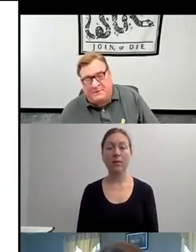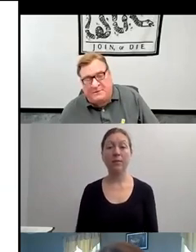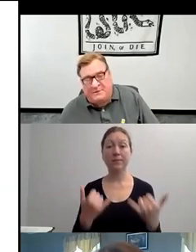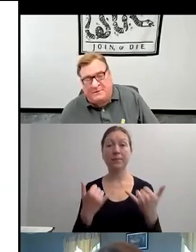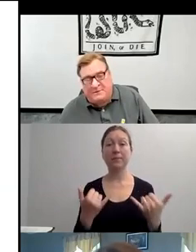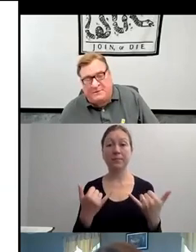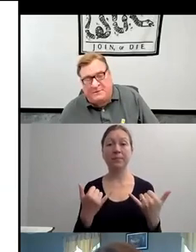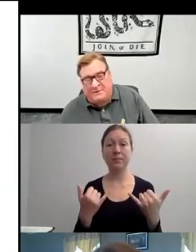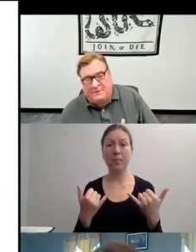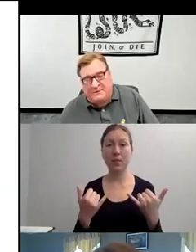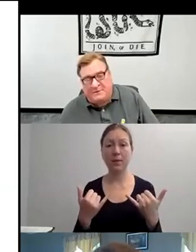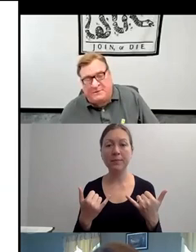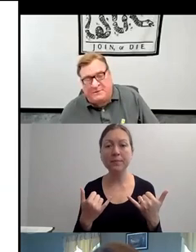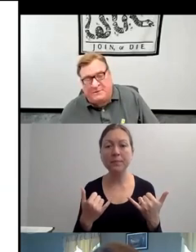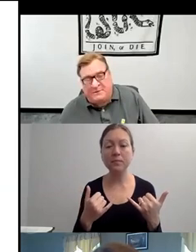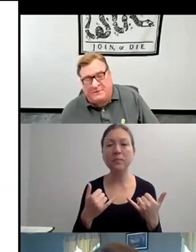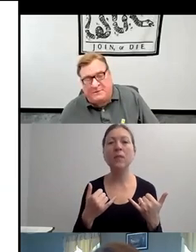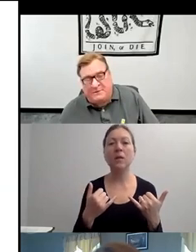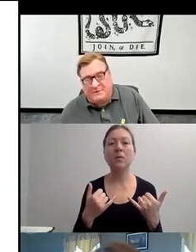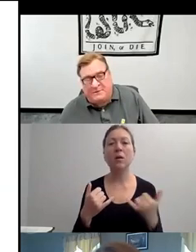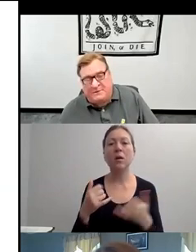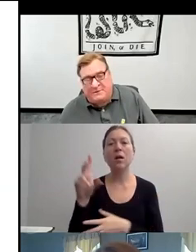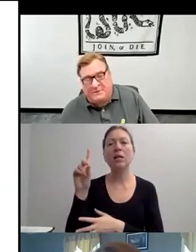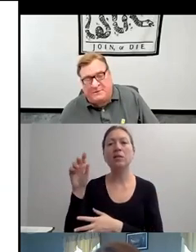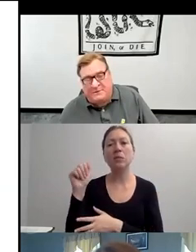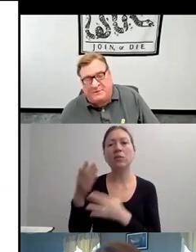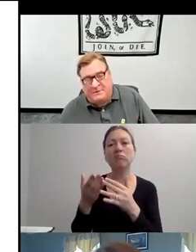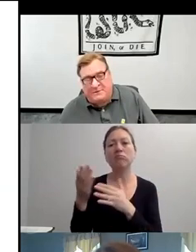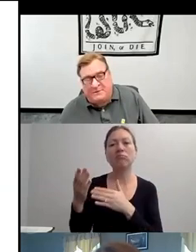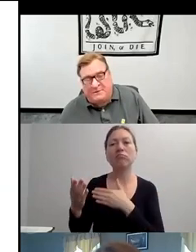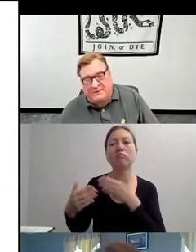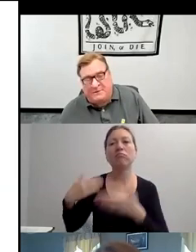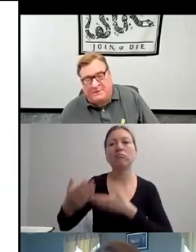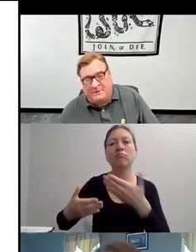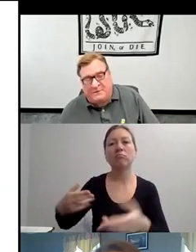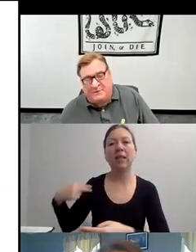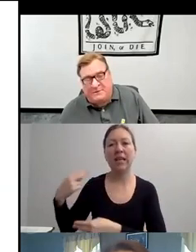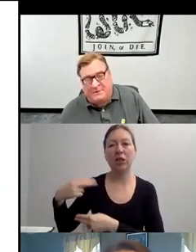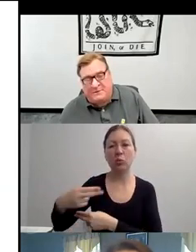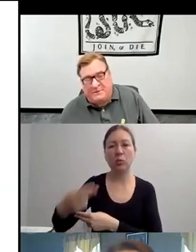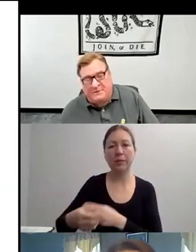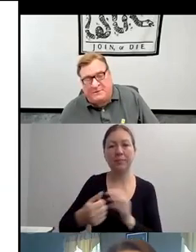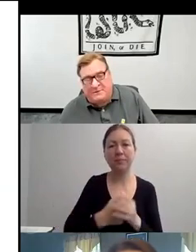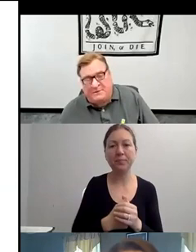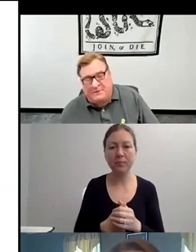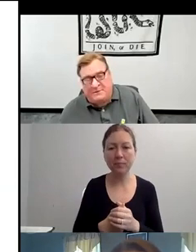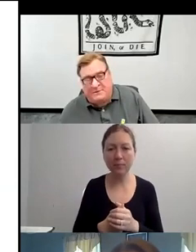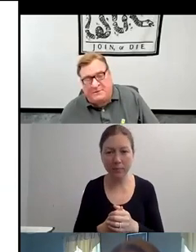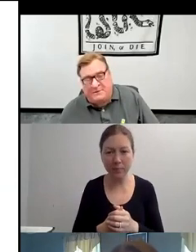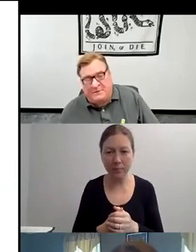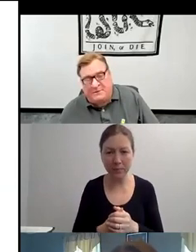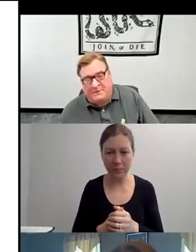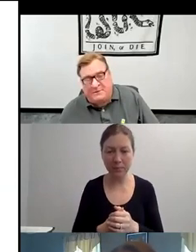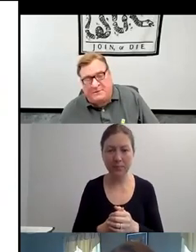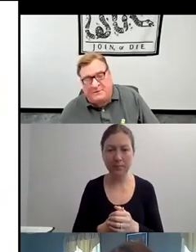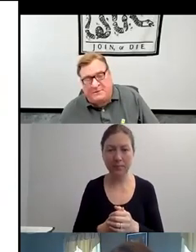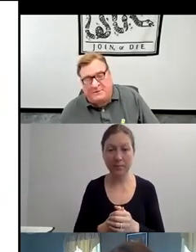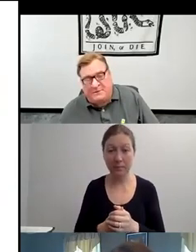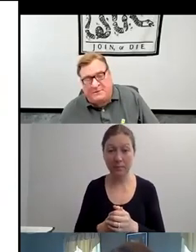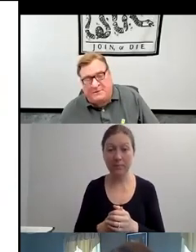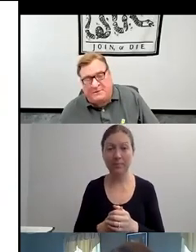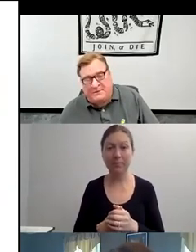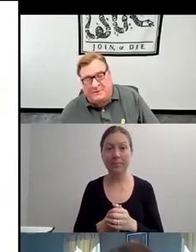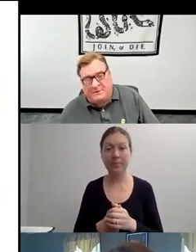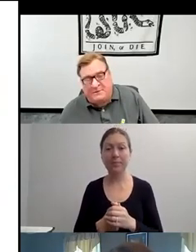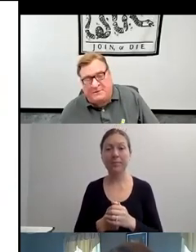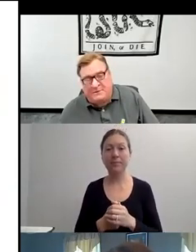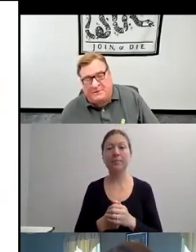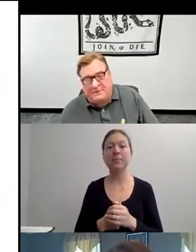"AND MORALITY, YOU WENT BLIND BECAUSE YOU WERE DOING SOMETHING IMMORAL.